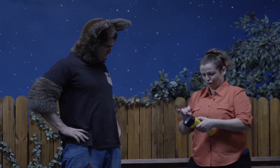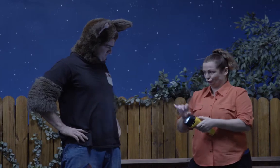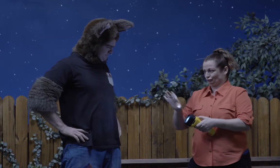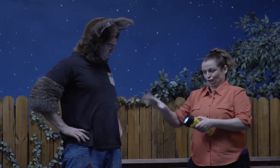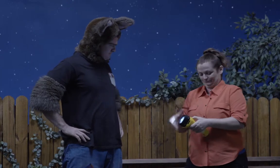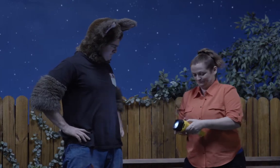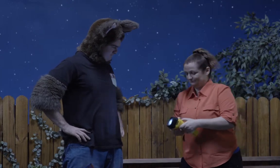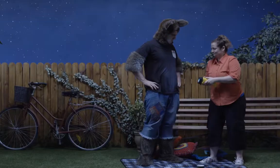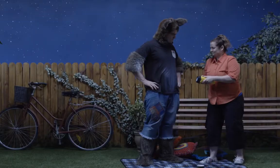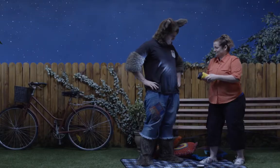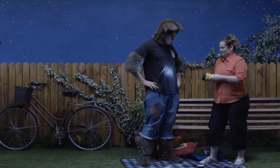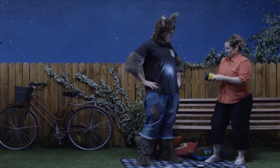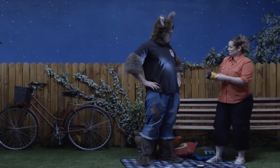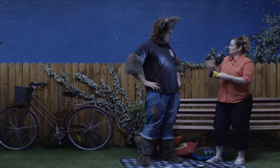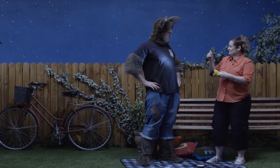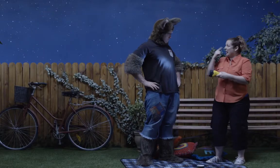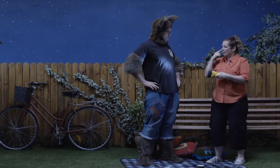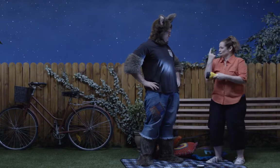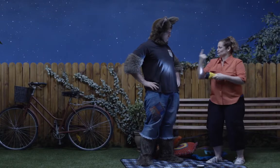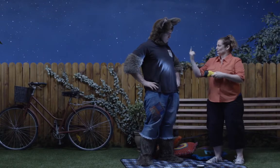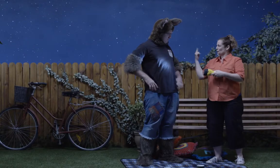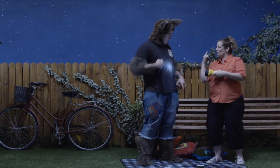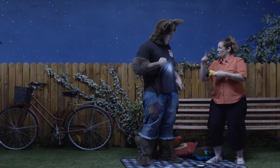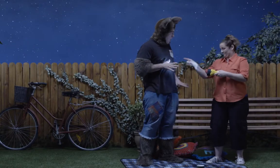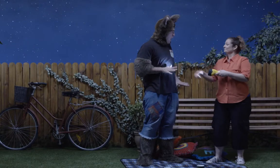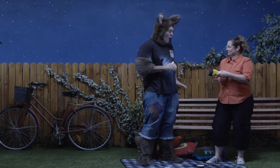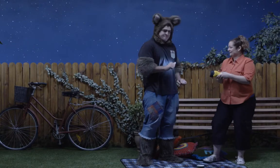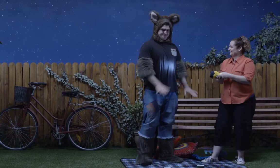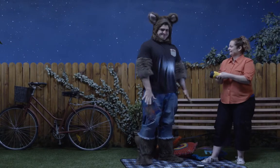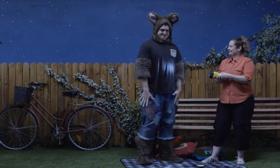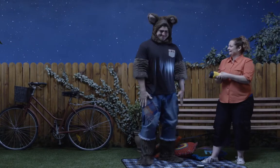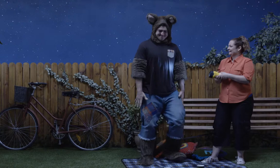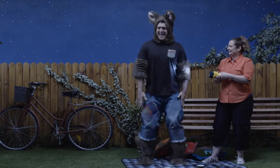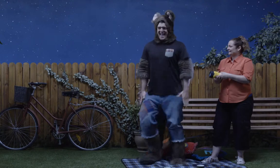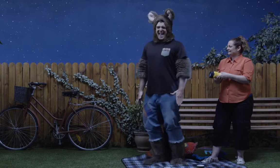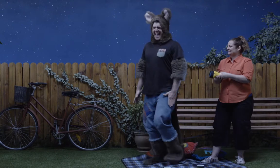The sun shines its light onto you. Now, turn around. OK.